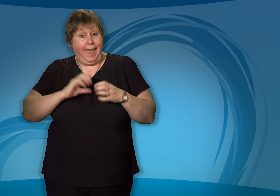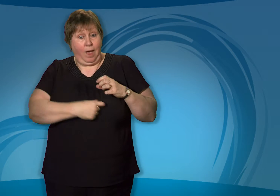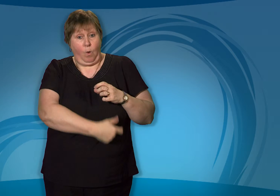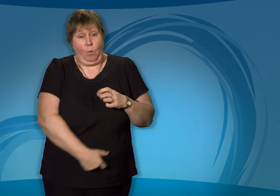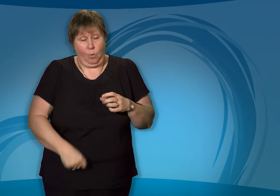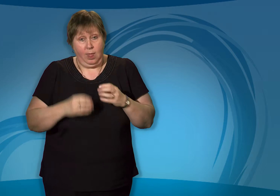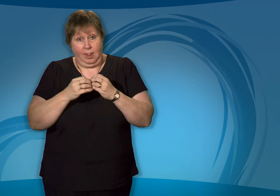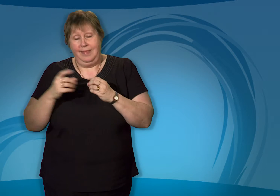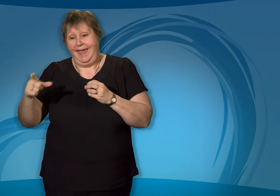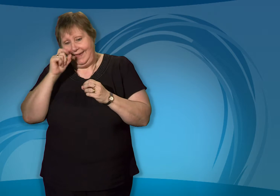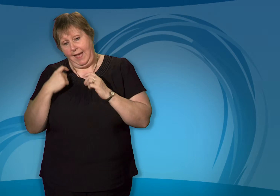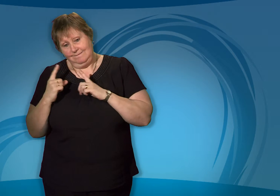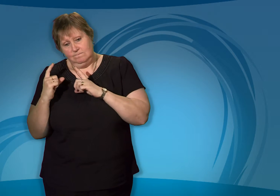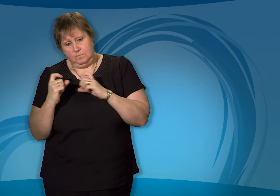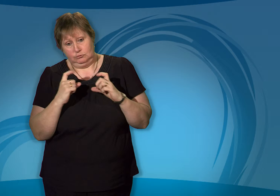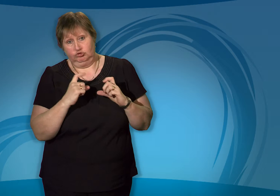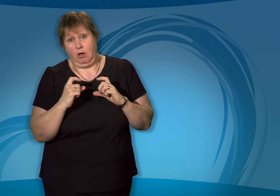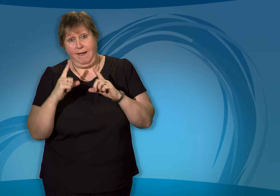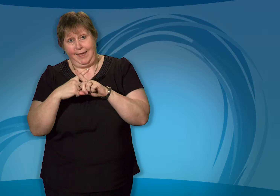it allows pictures to be taken